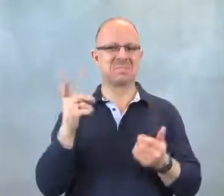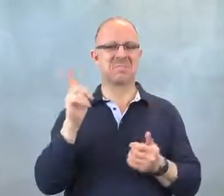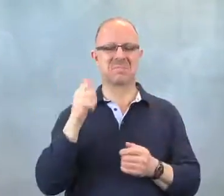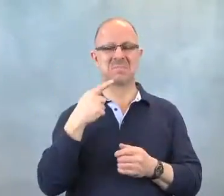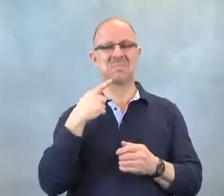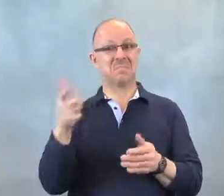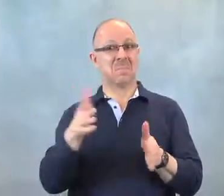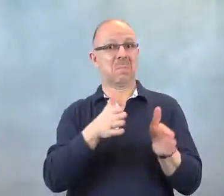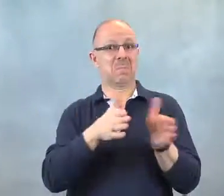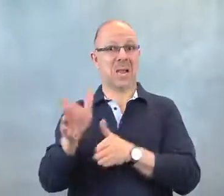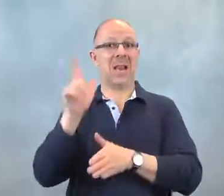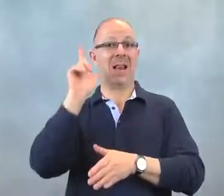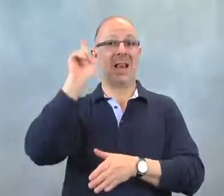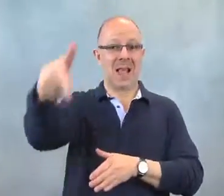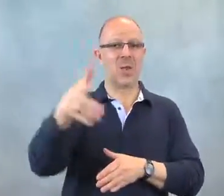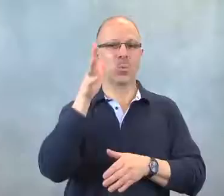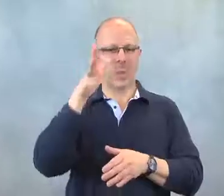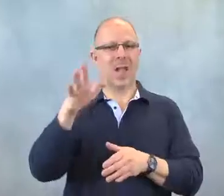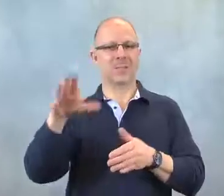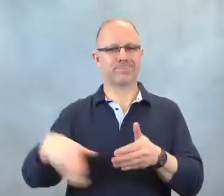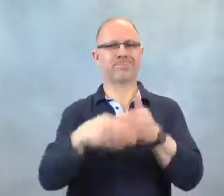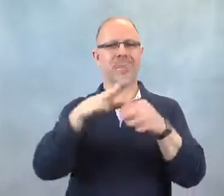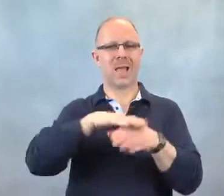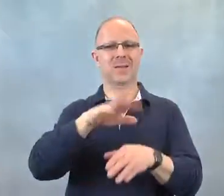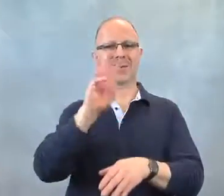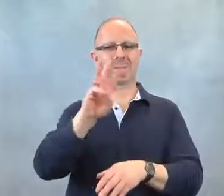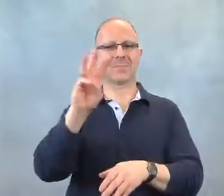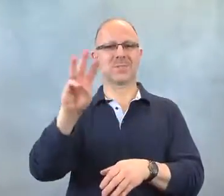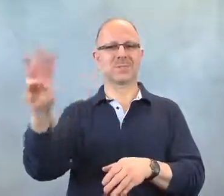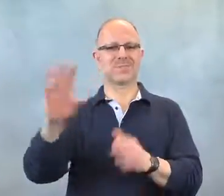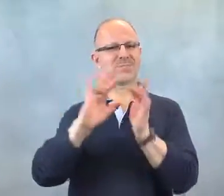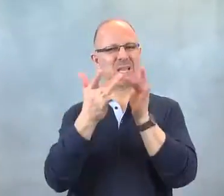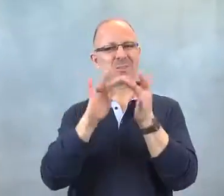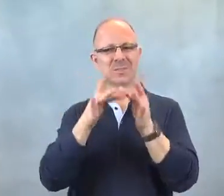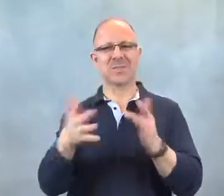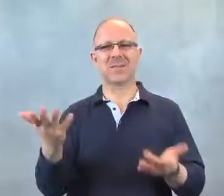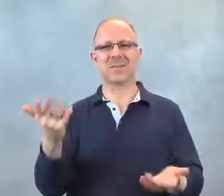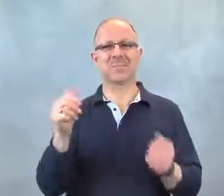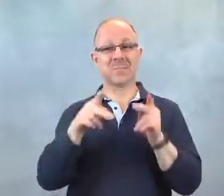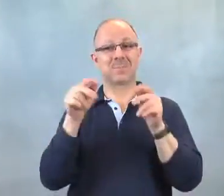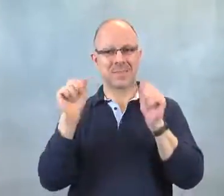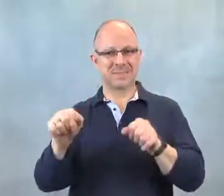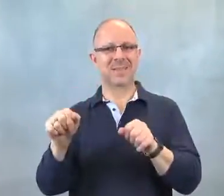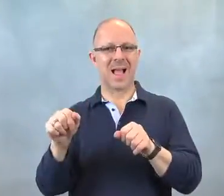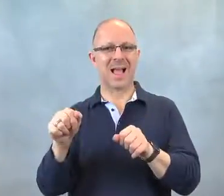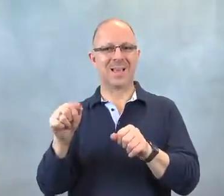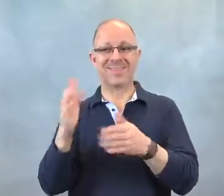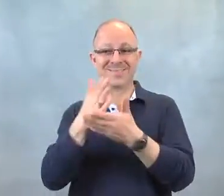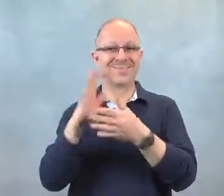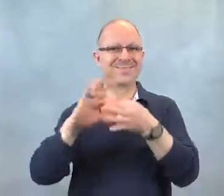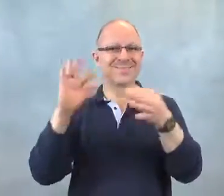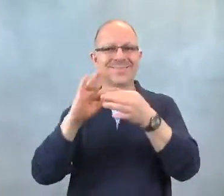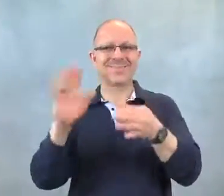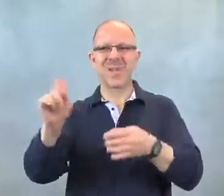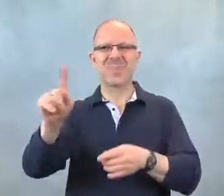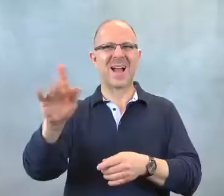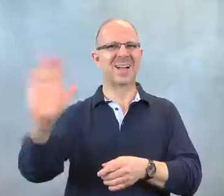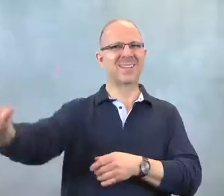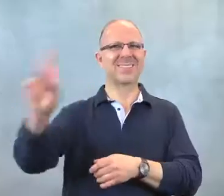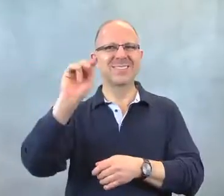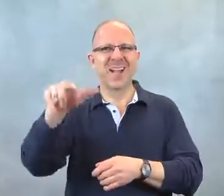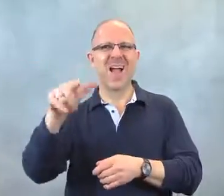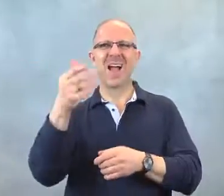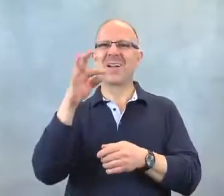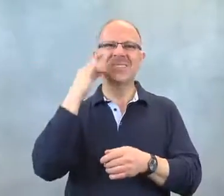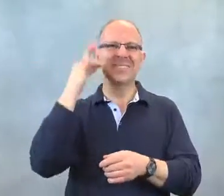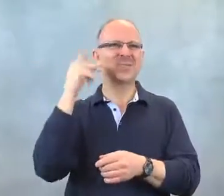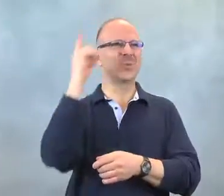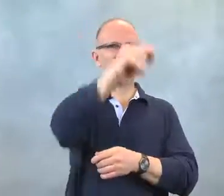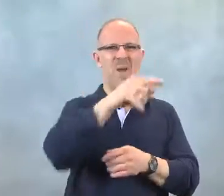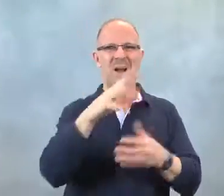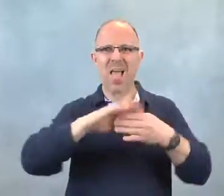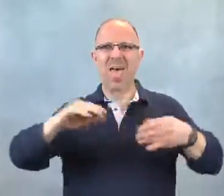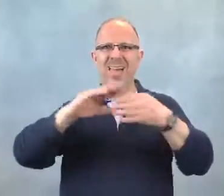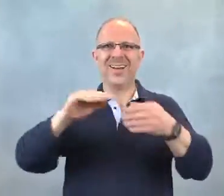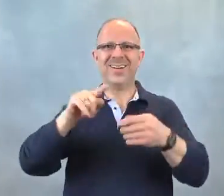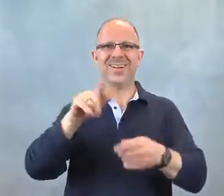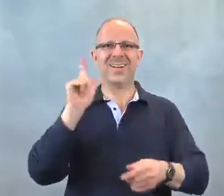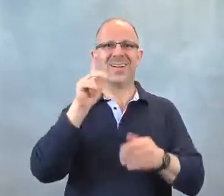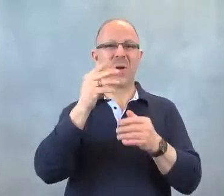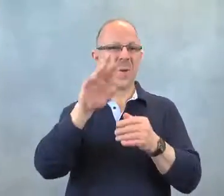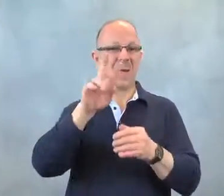He plans to set up a website where people can share where their pets roamed.